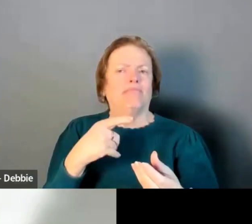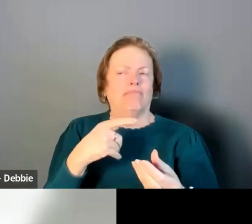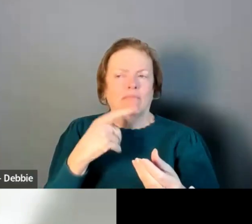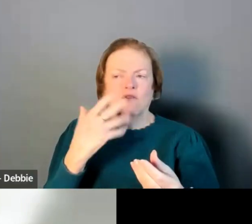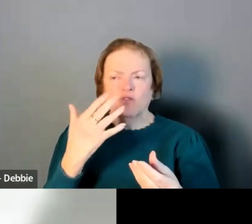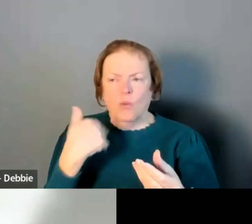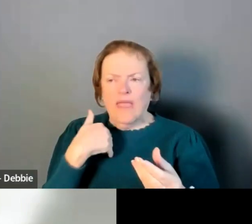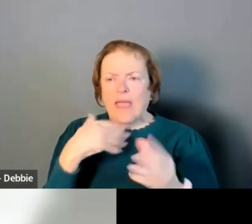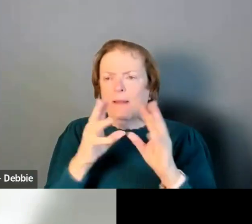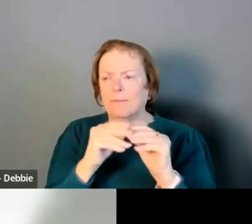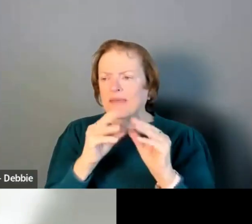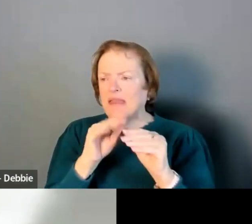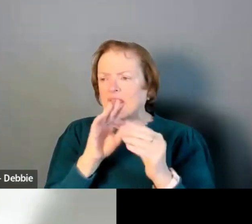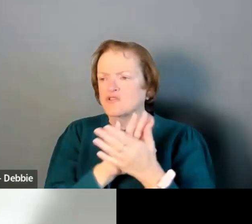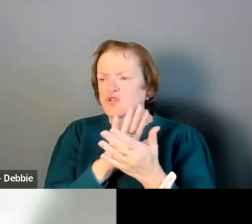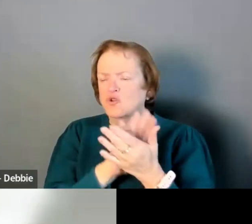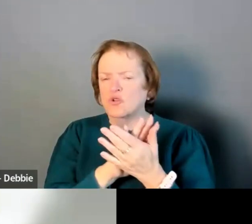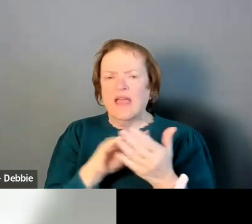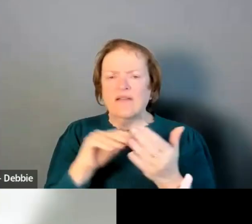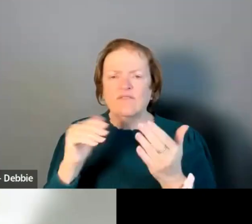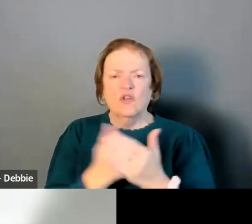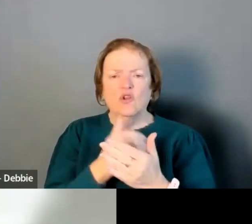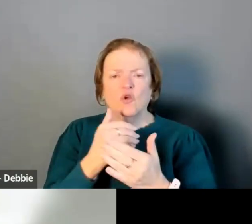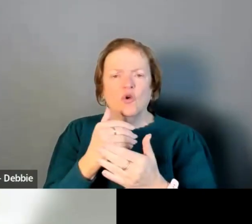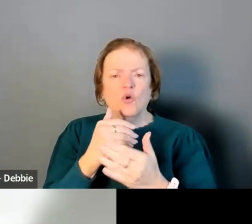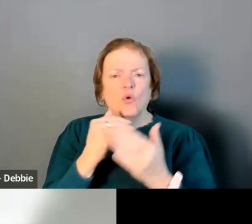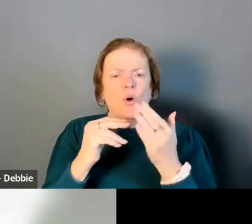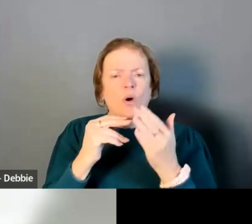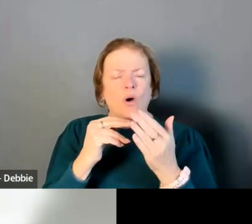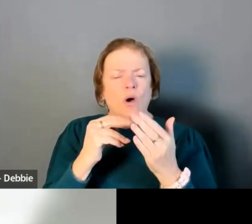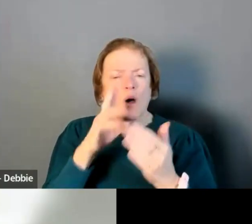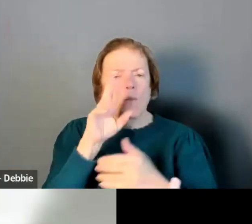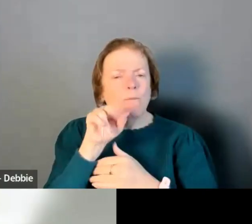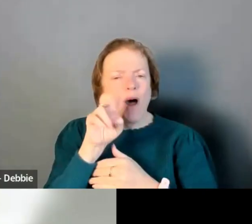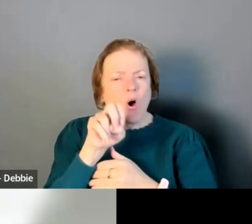the new BONEBRIDGE by MED-EL, the cochlear implant.